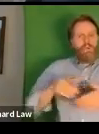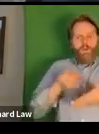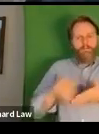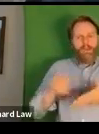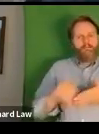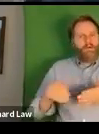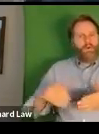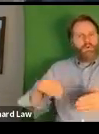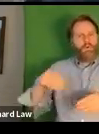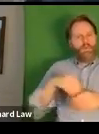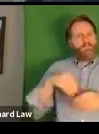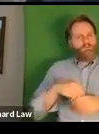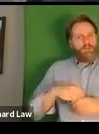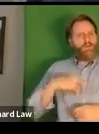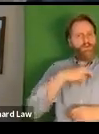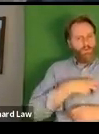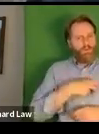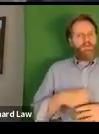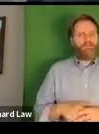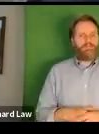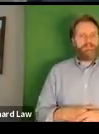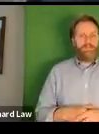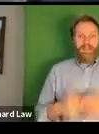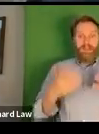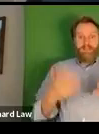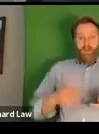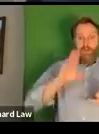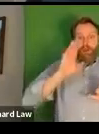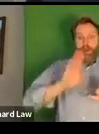the time this is going to be have to be the last one but I think obviously very